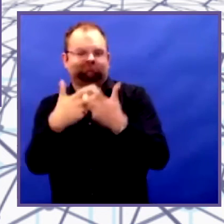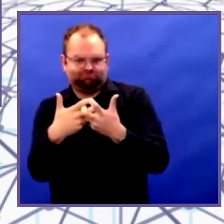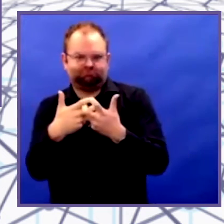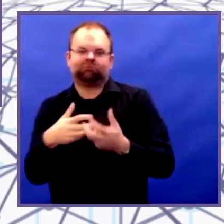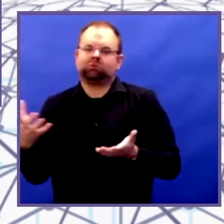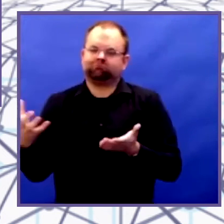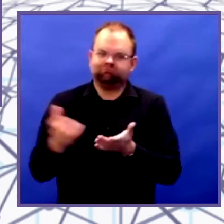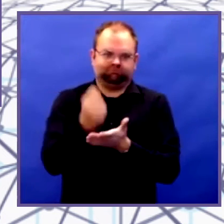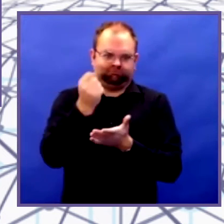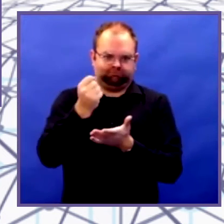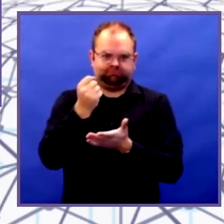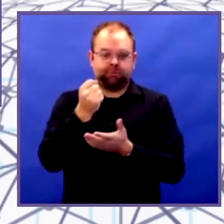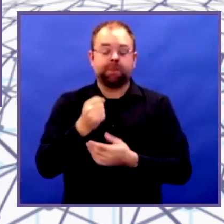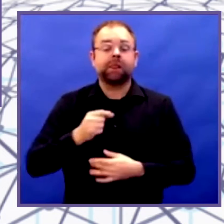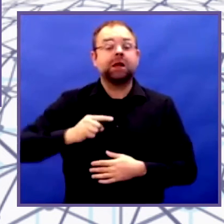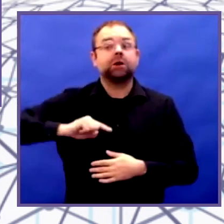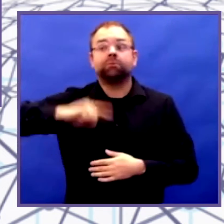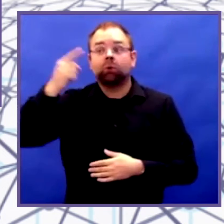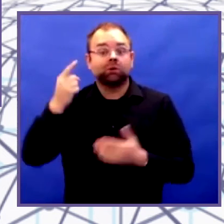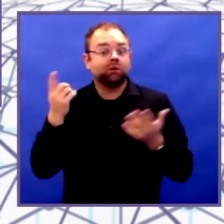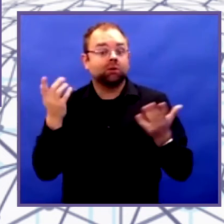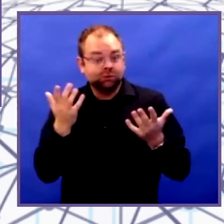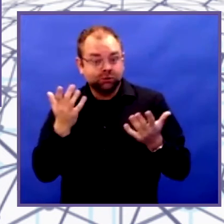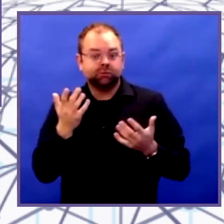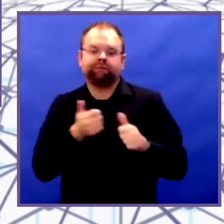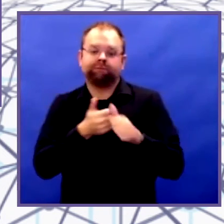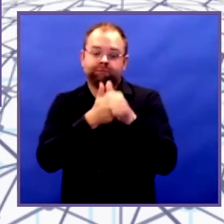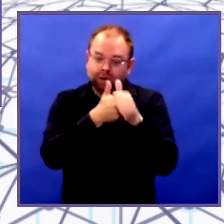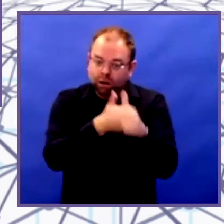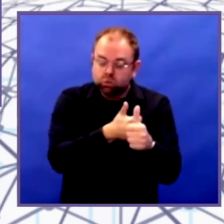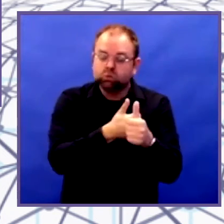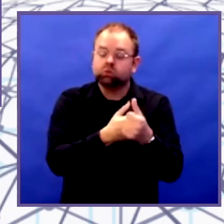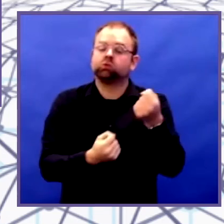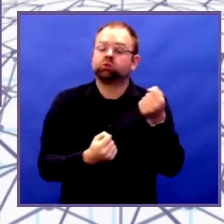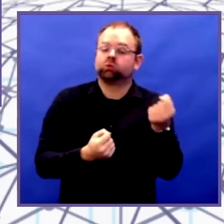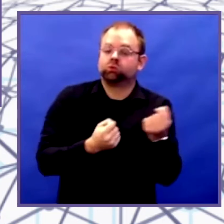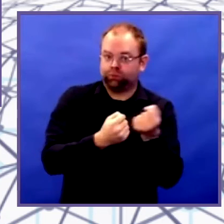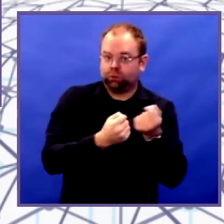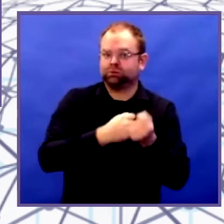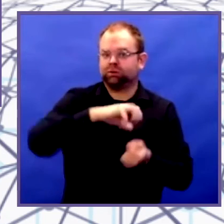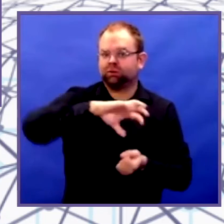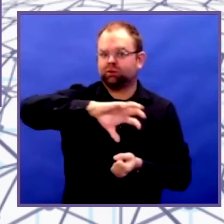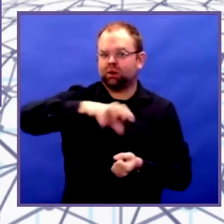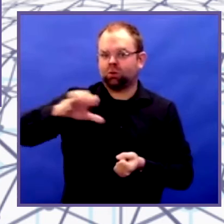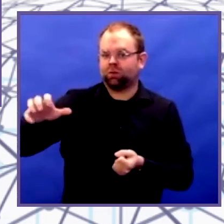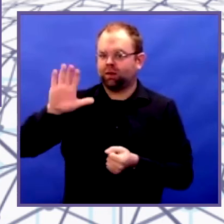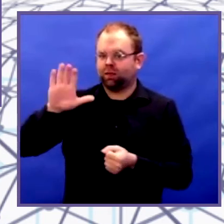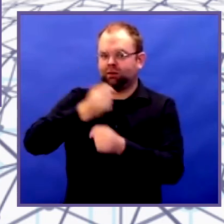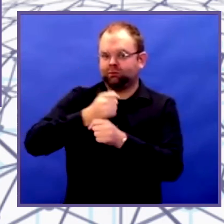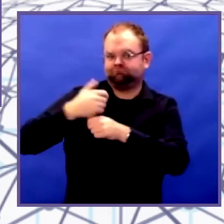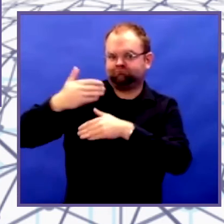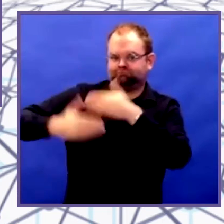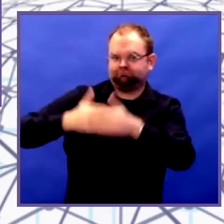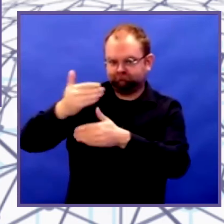And so, in closing, I would just like to say that I hope it will not take another 30 years